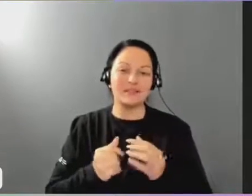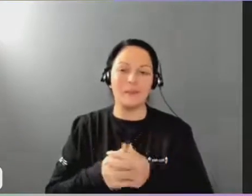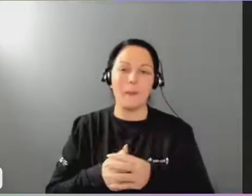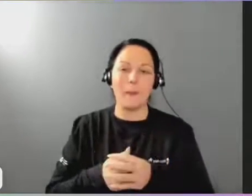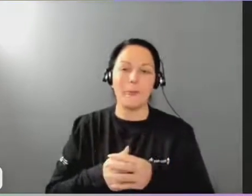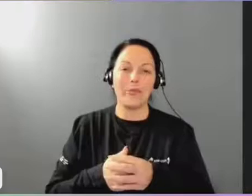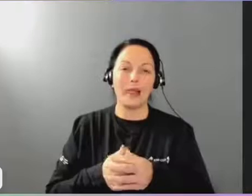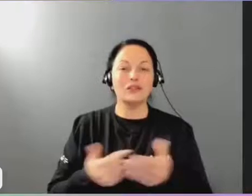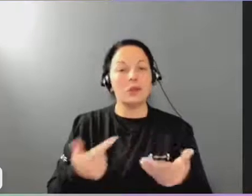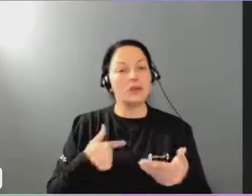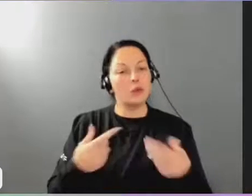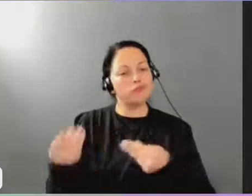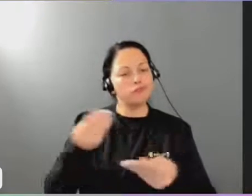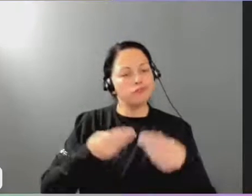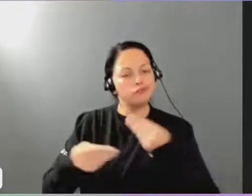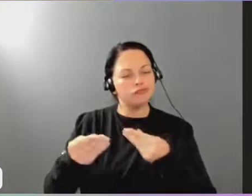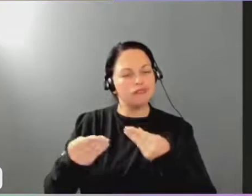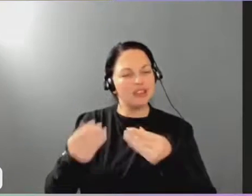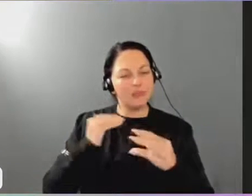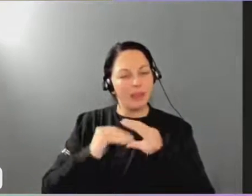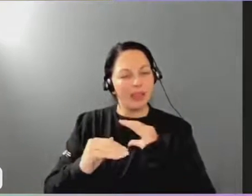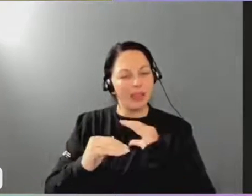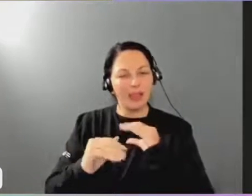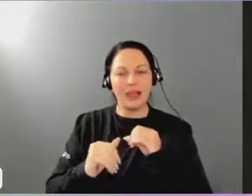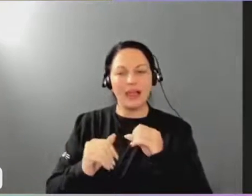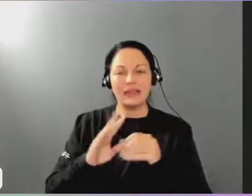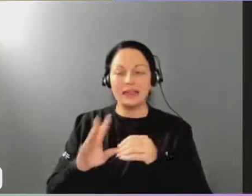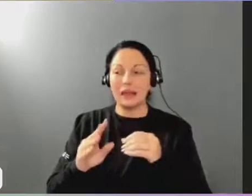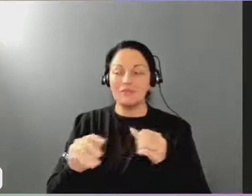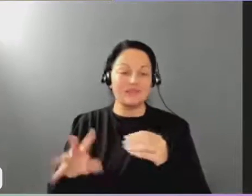I can give you more of that stuff here if you like that stuff you get more of it.